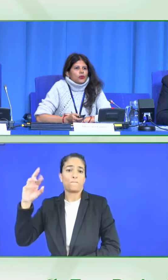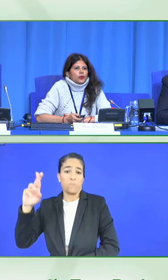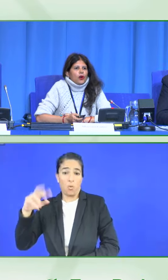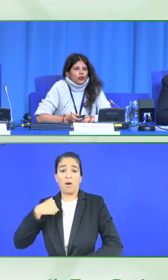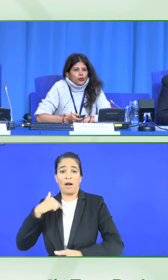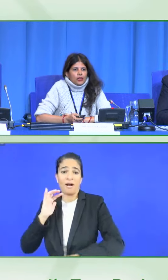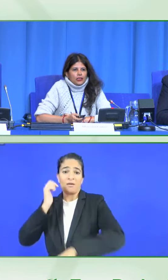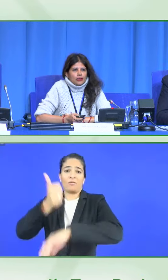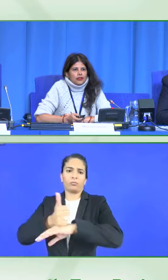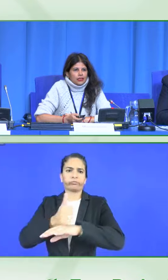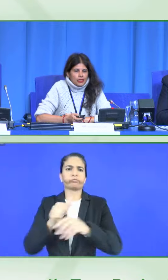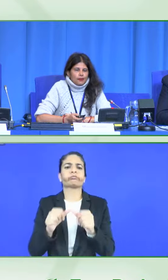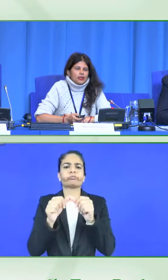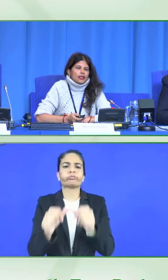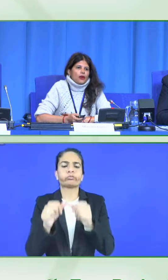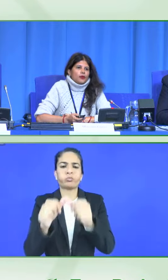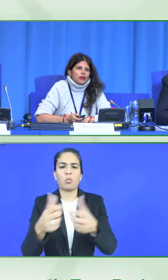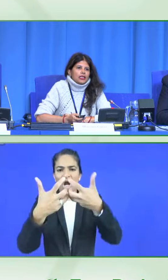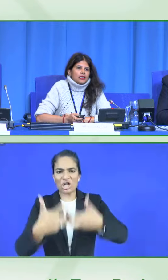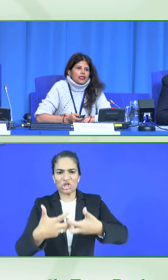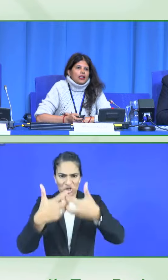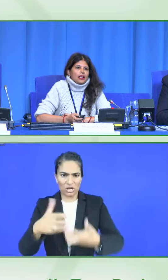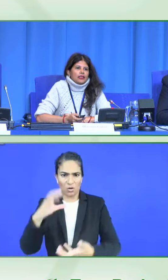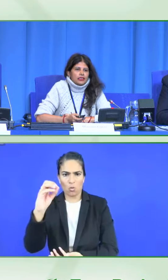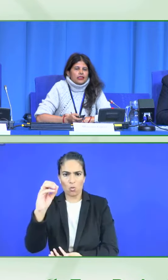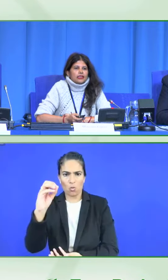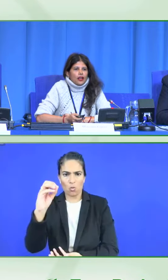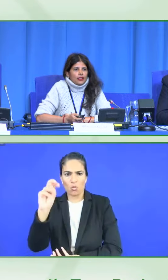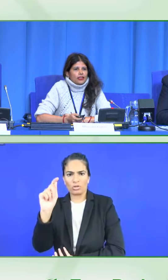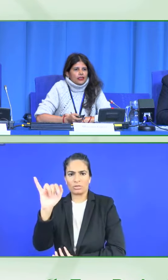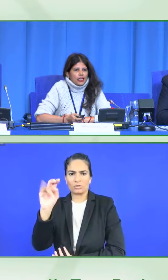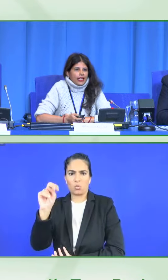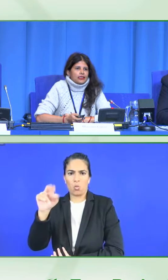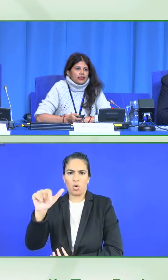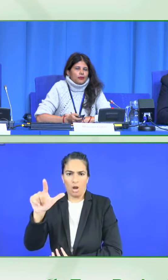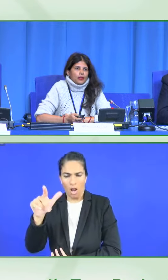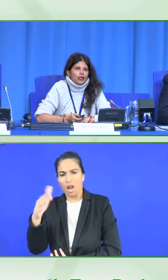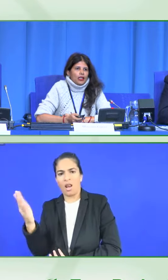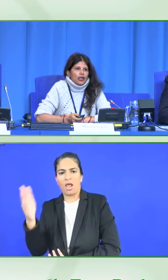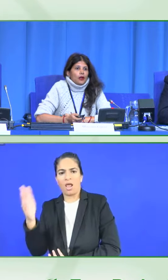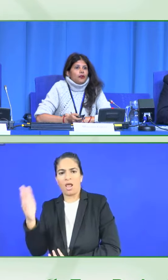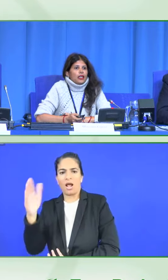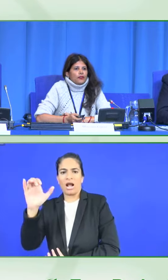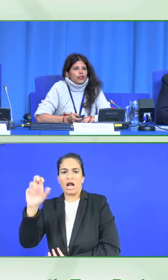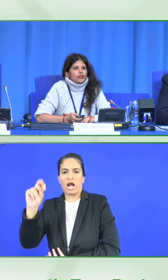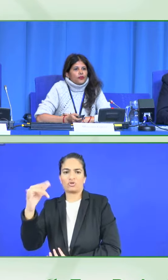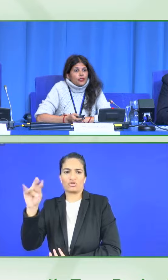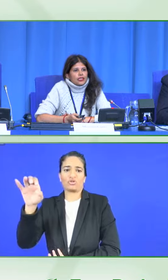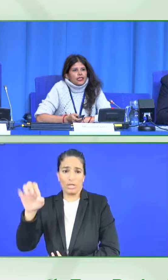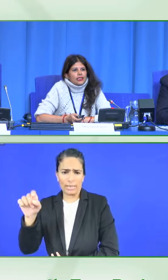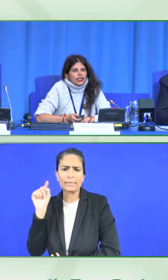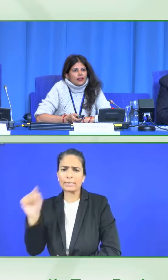You can click on the small icon below.